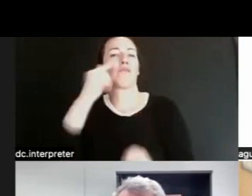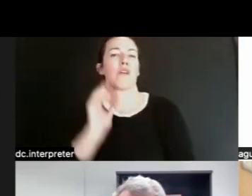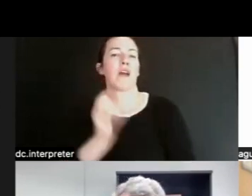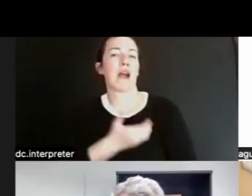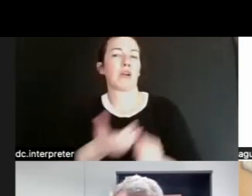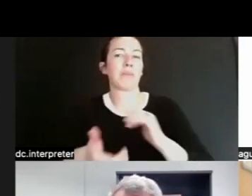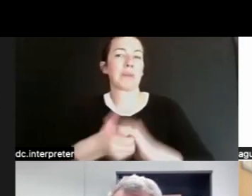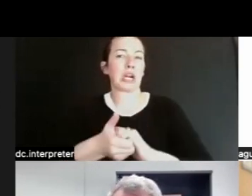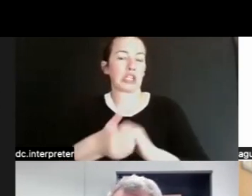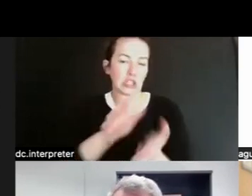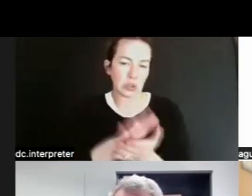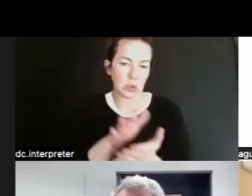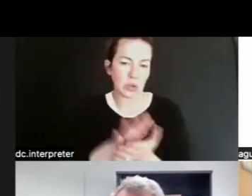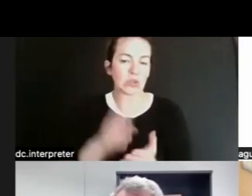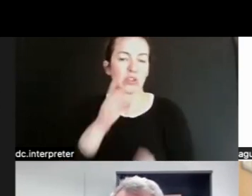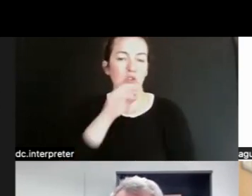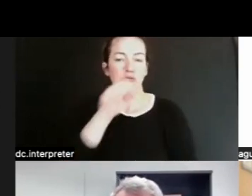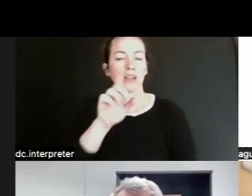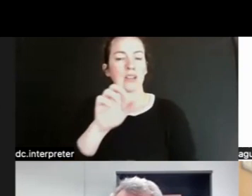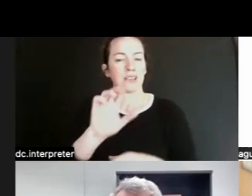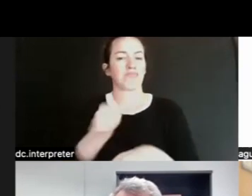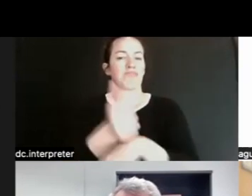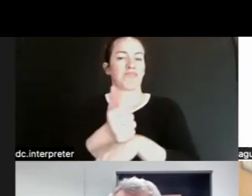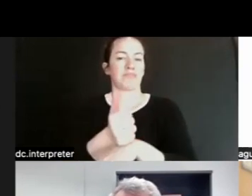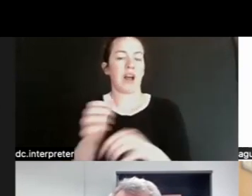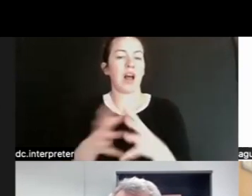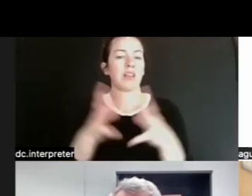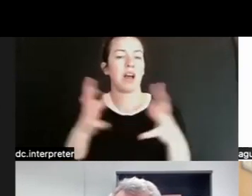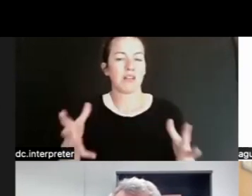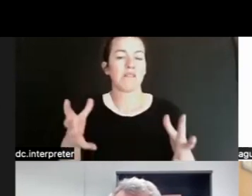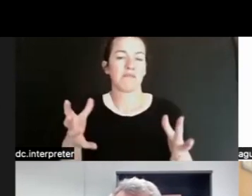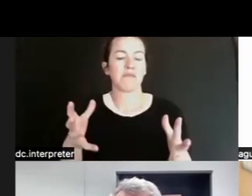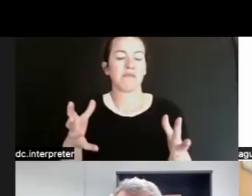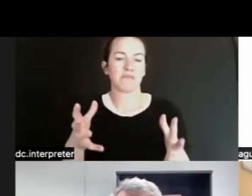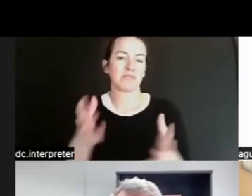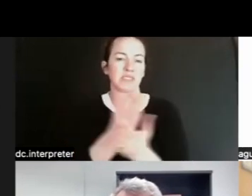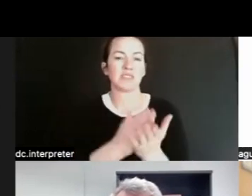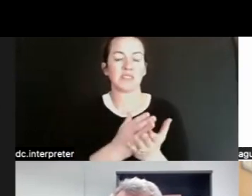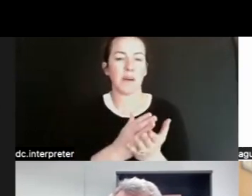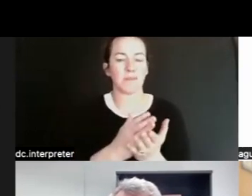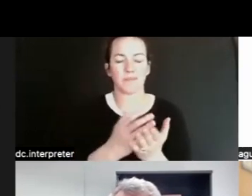schools you know we've been able to implement a lot of some of our our our most challenged